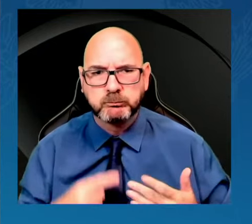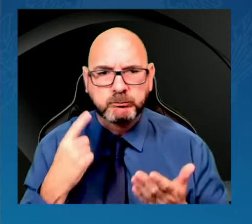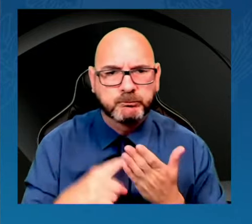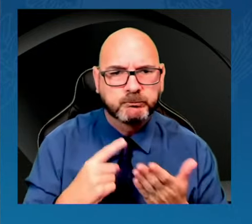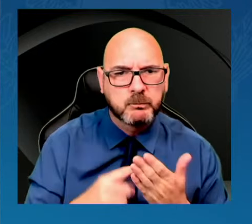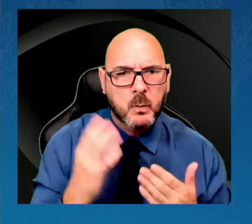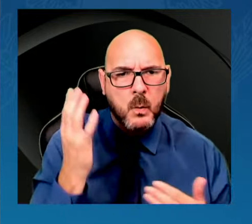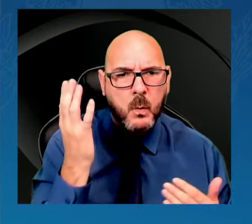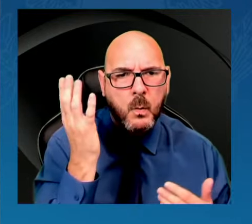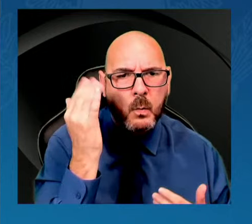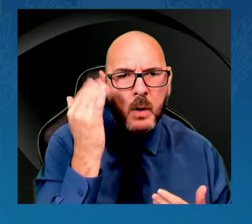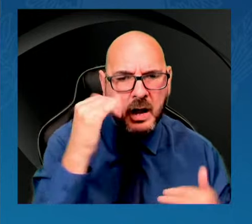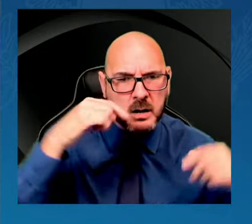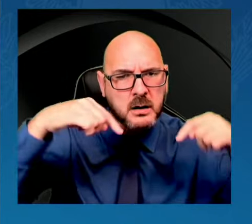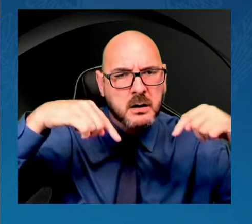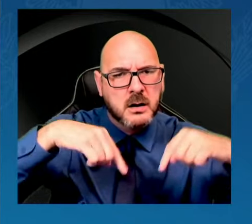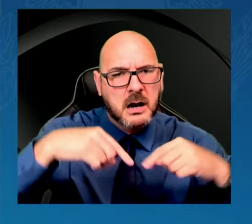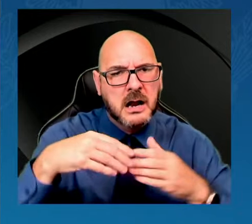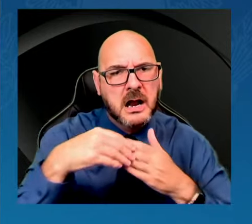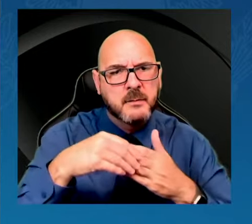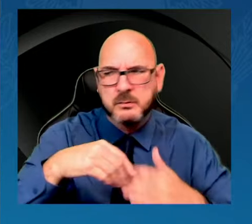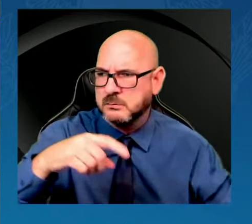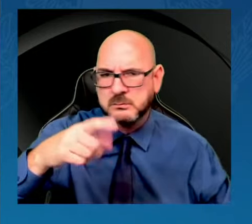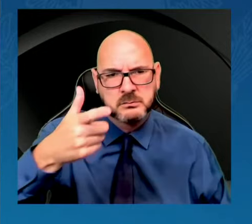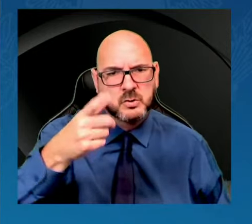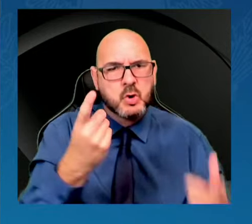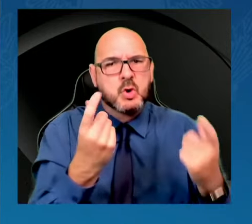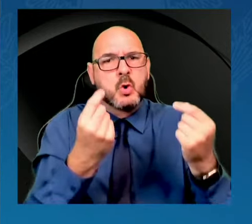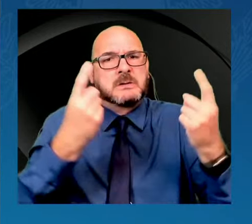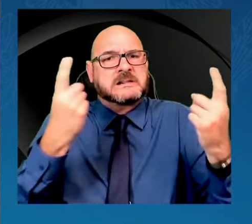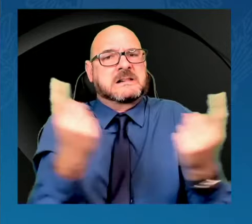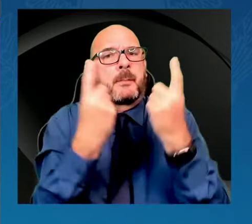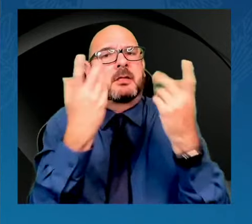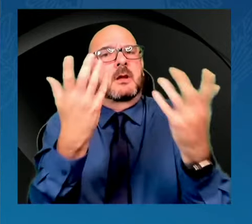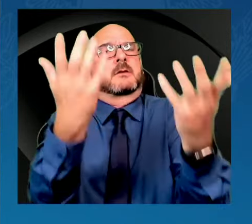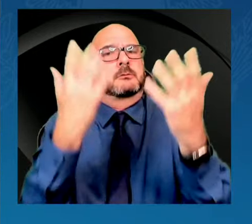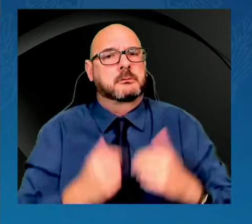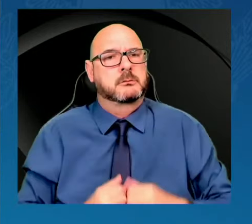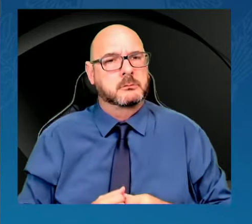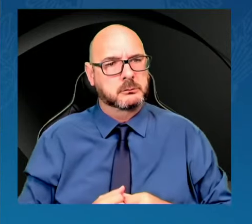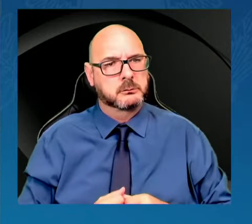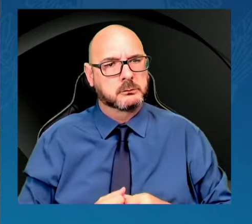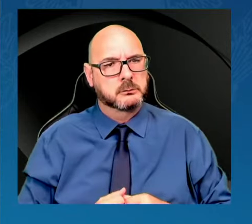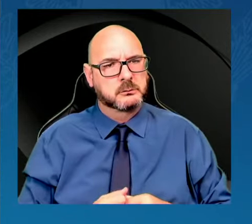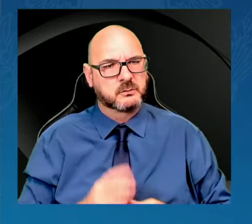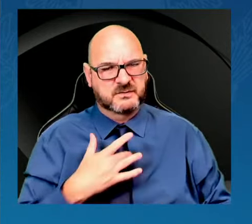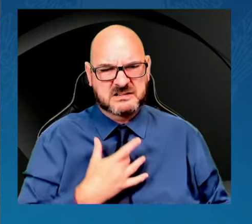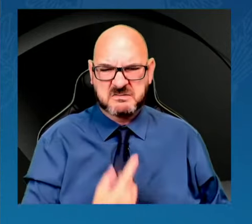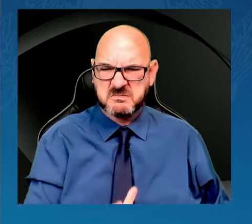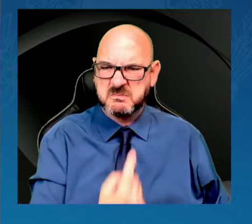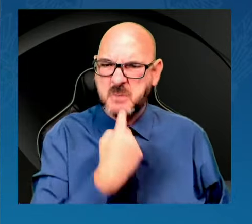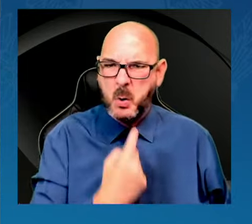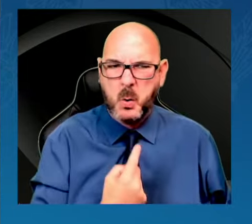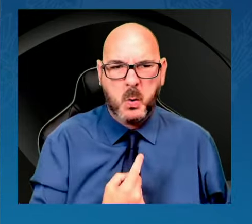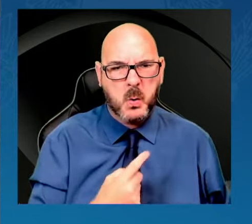must take seriously what is happening: Keep doing it. Because these are the things that come out of that.